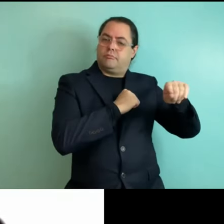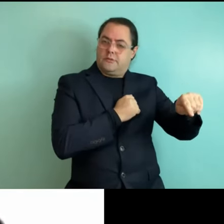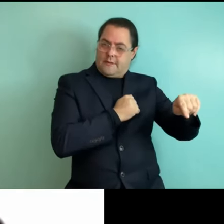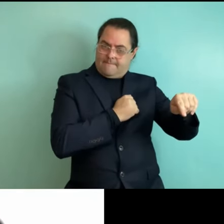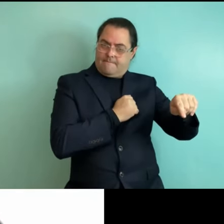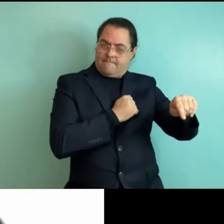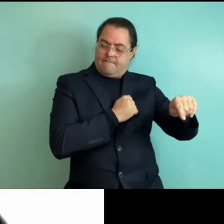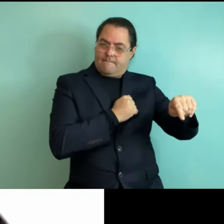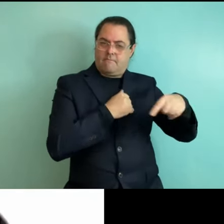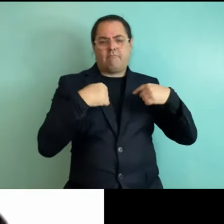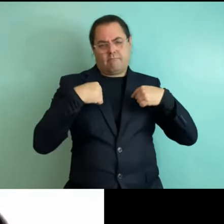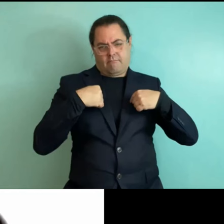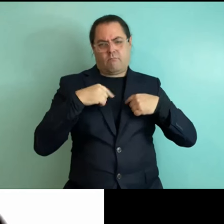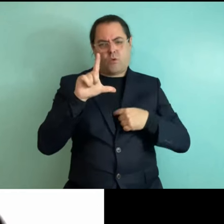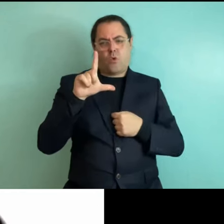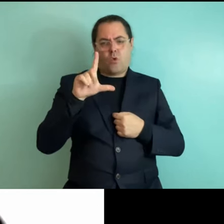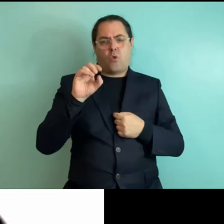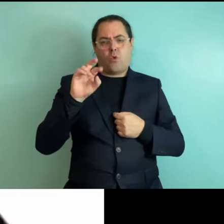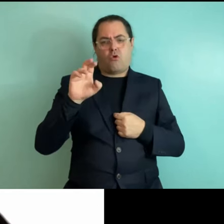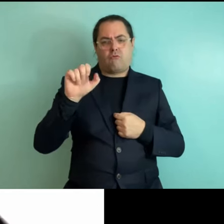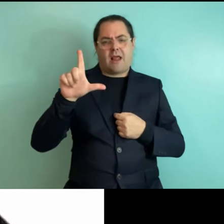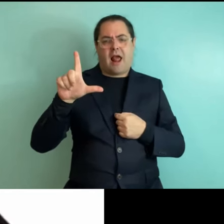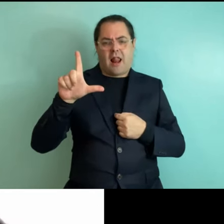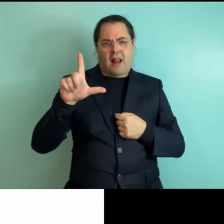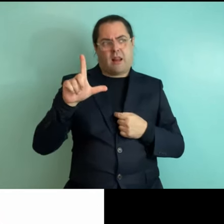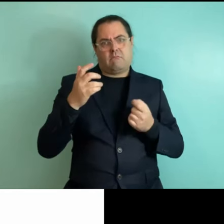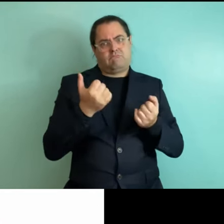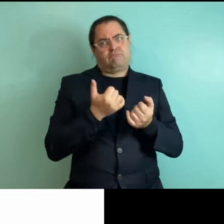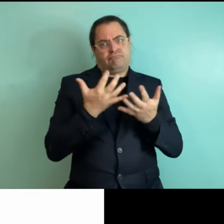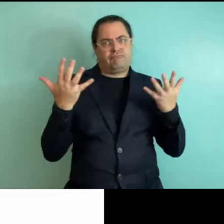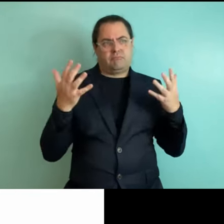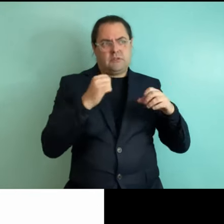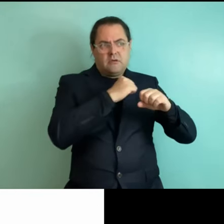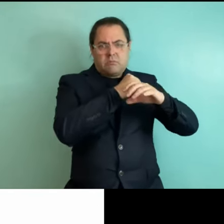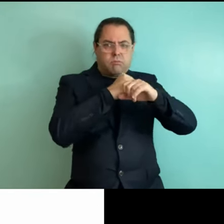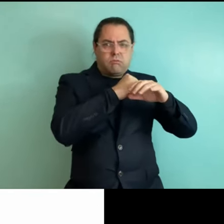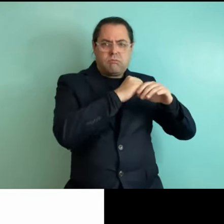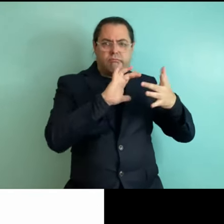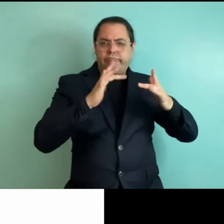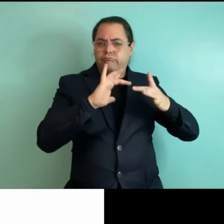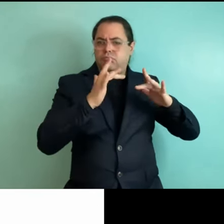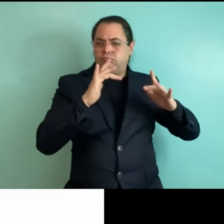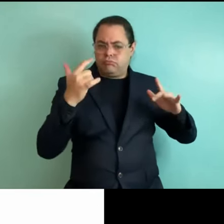within the organization, and we support the development of a 12 month development with